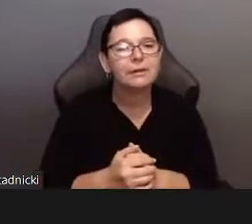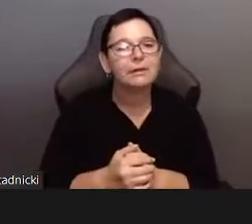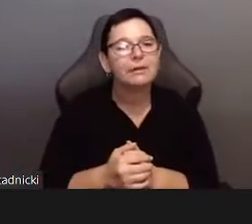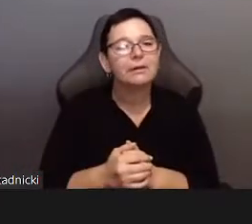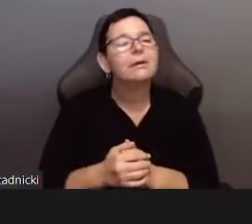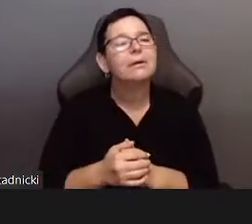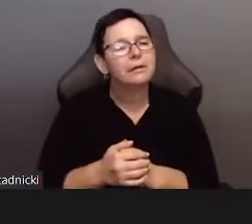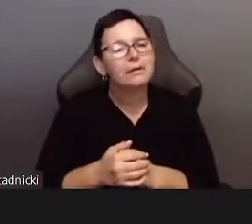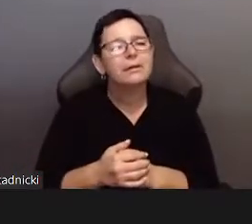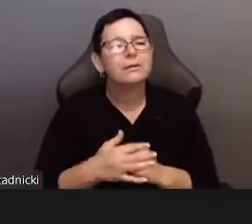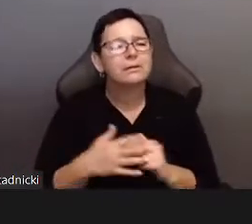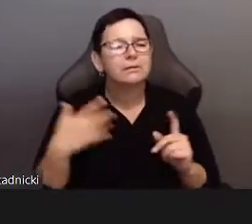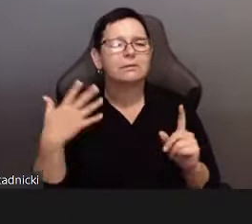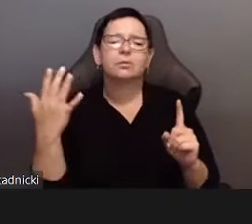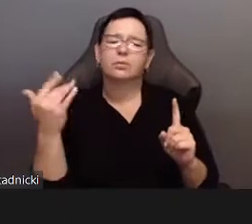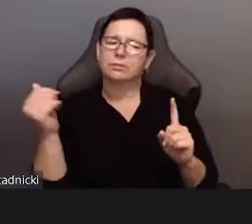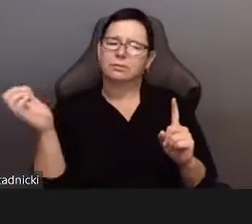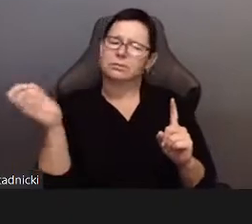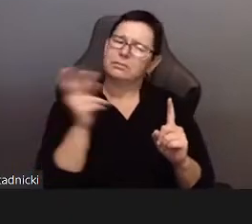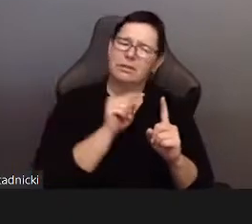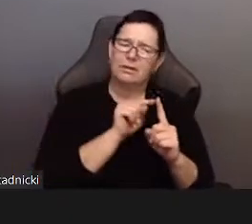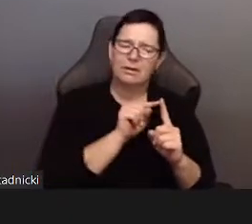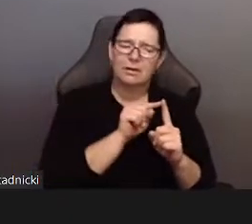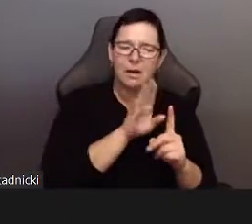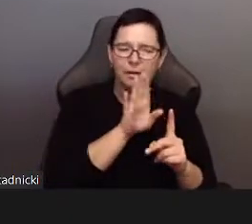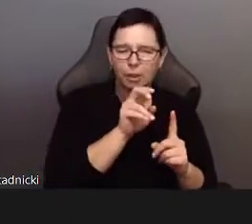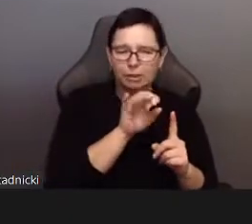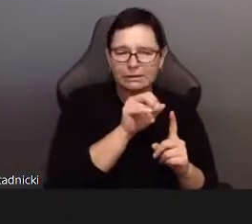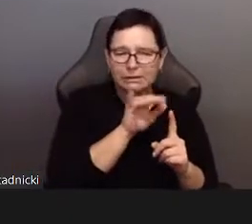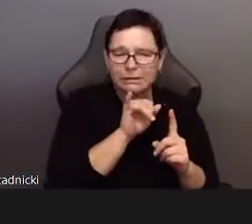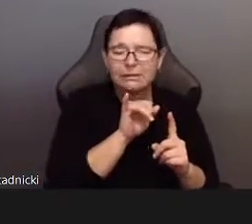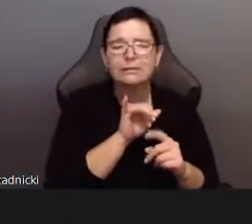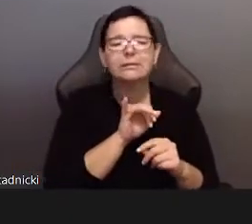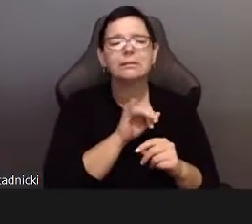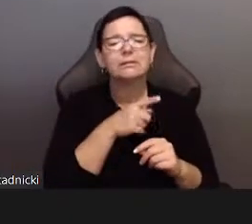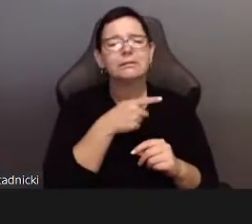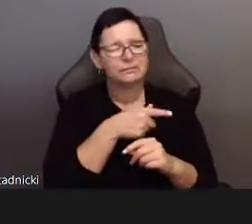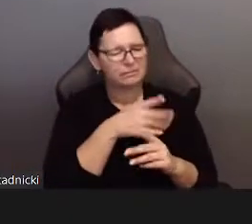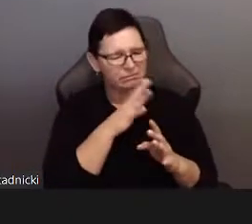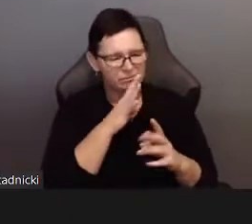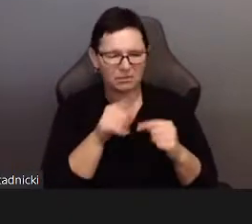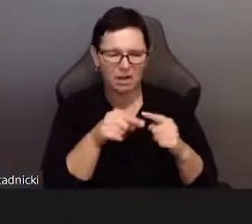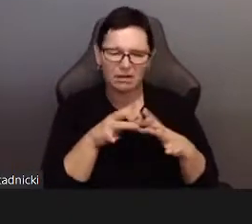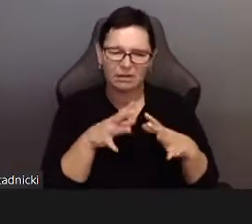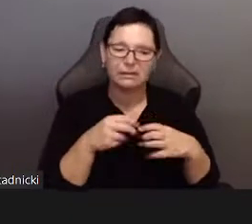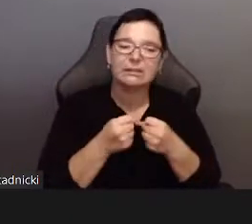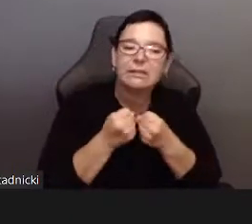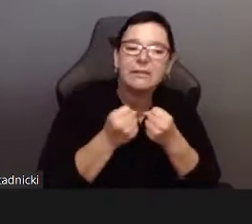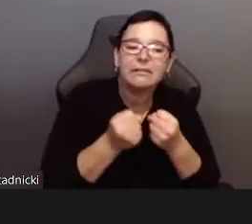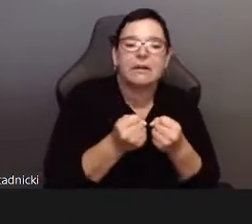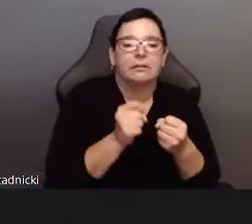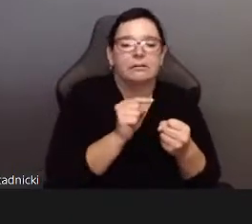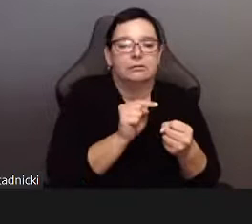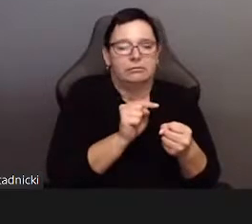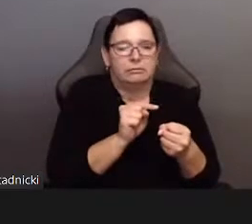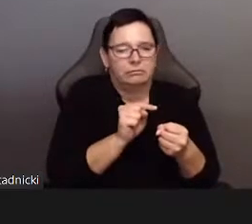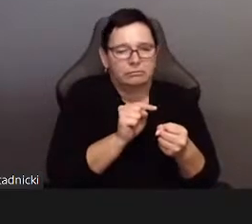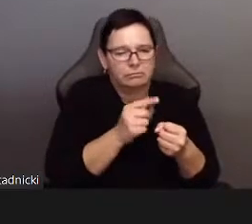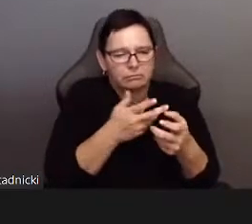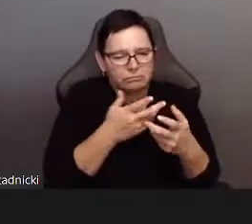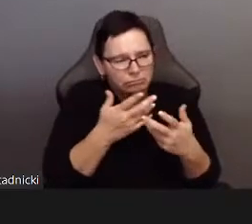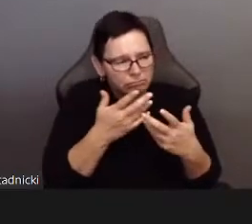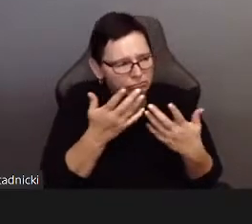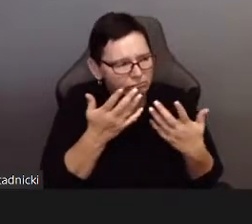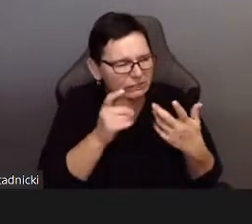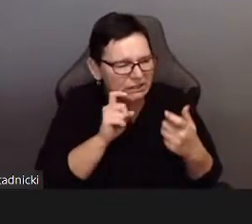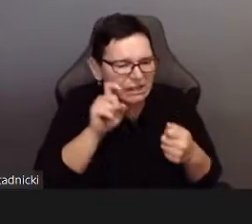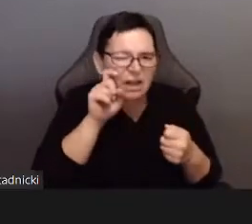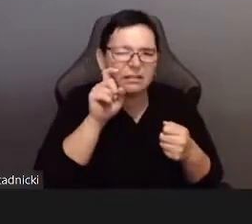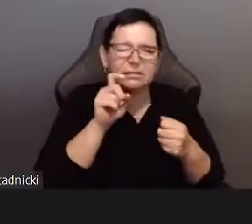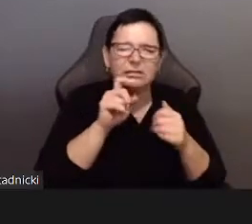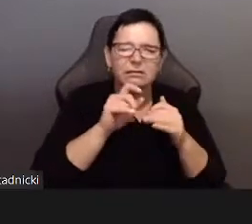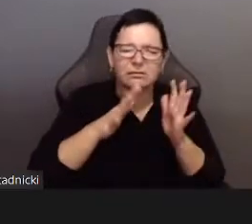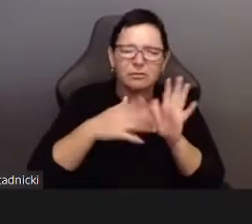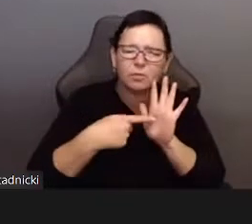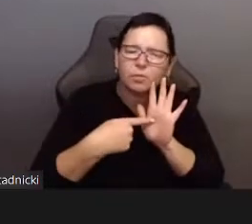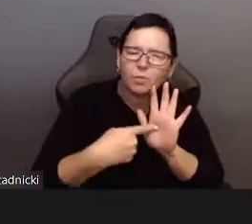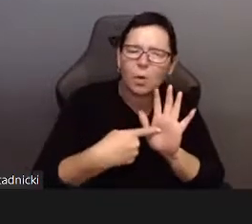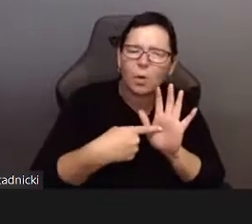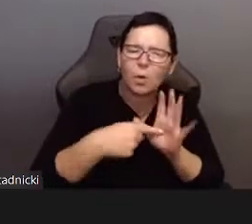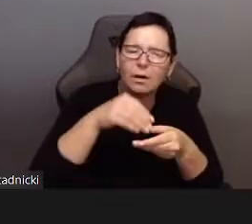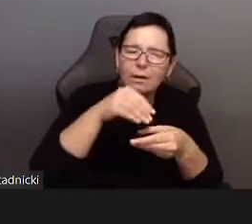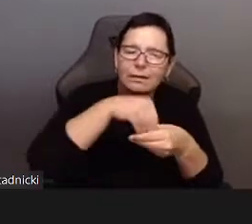that creates the conditions of possibility for what Susanna calls new carnal horizons of possibilities.